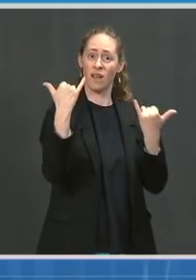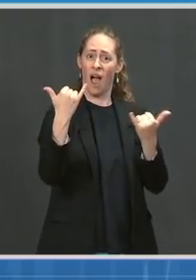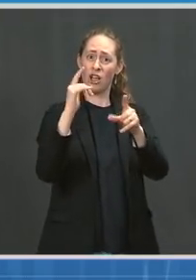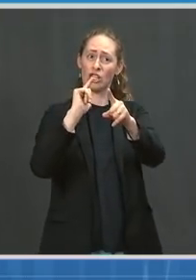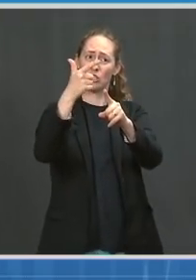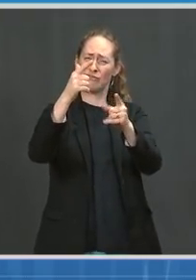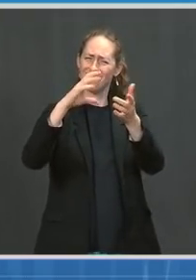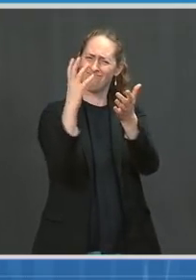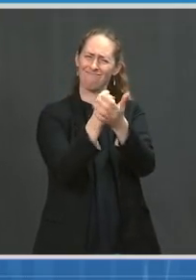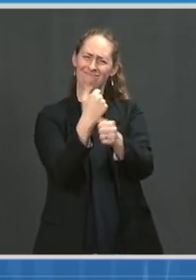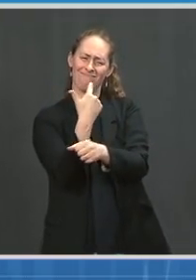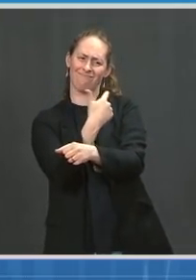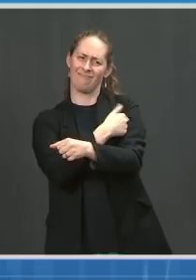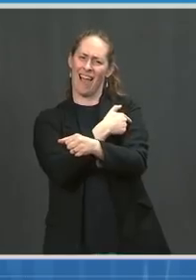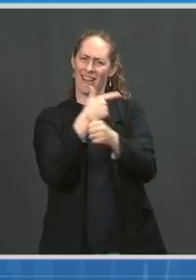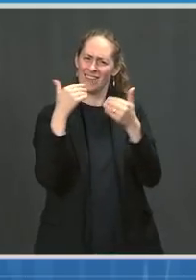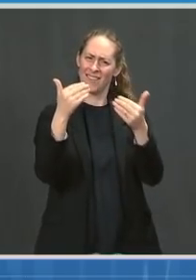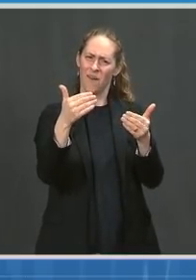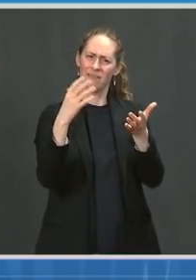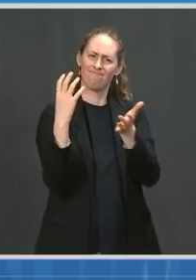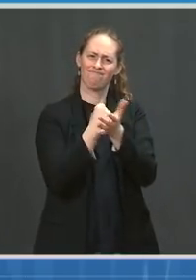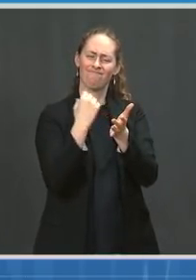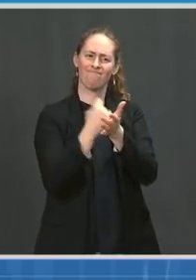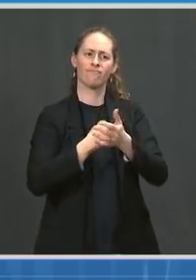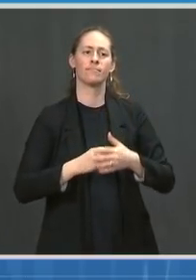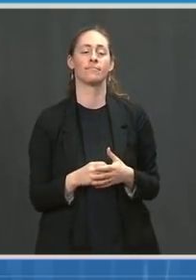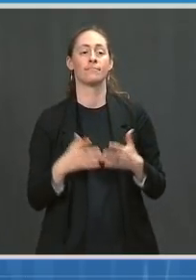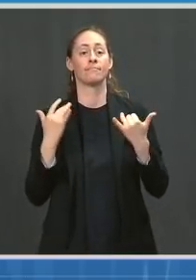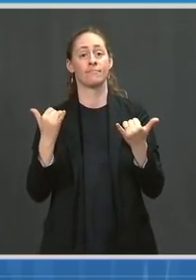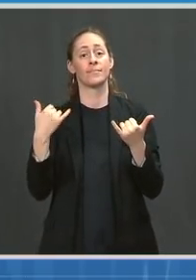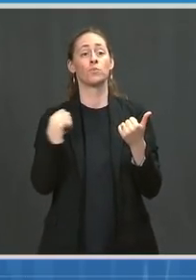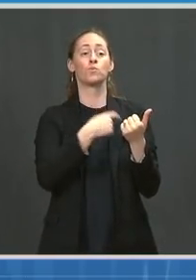We are working now with our state and federal partners to get anyone currently scheduled